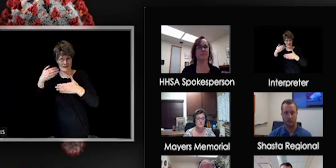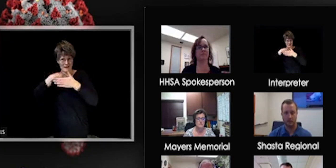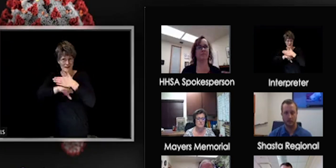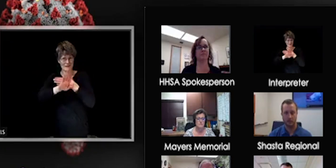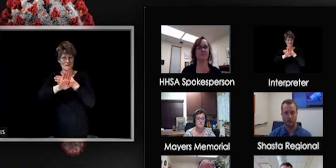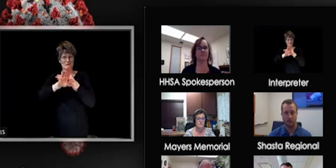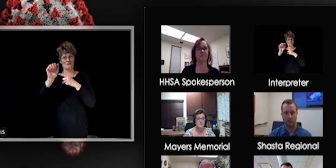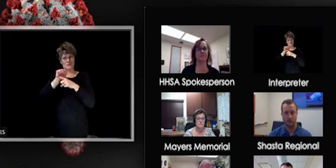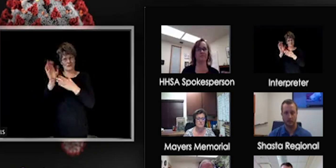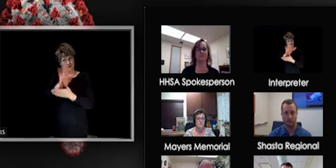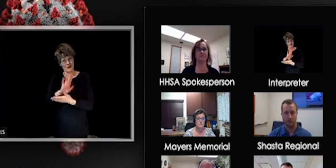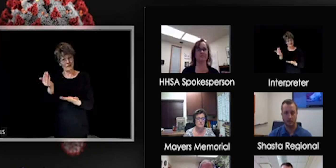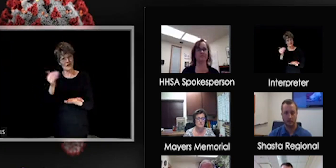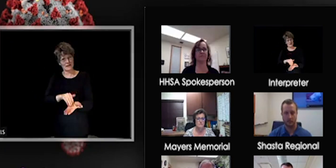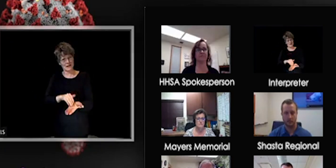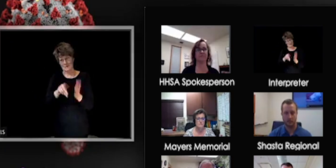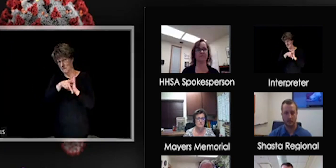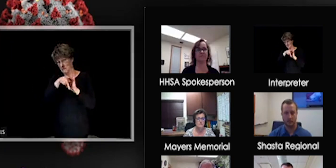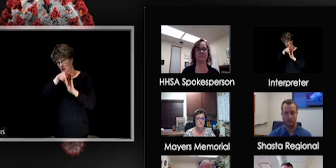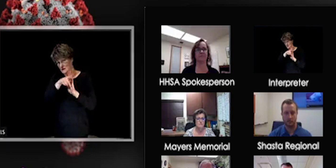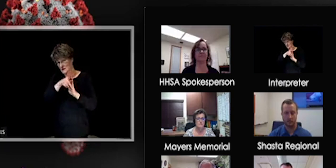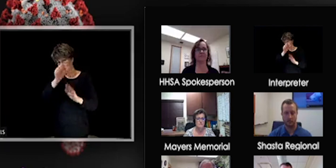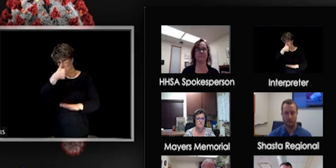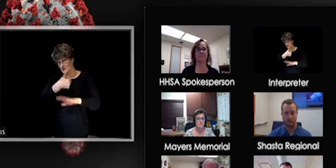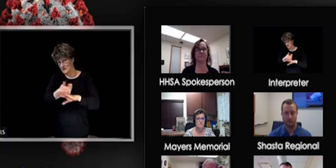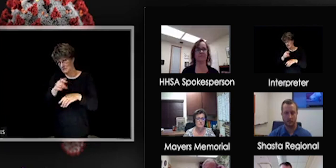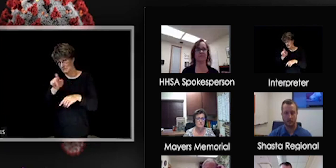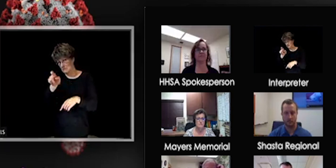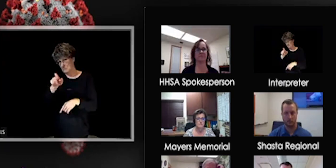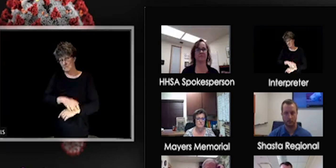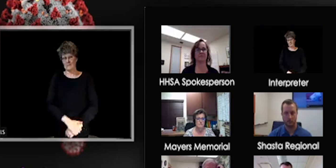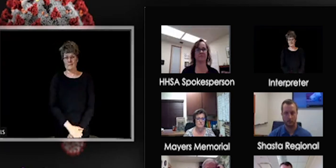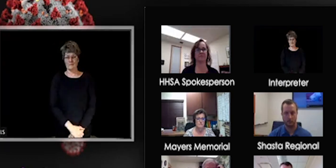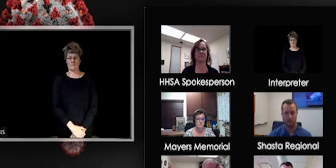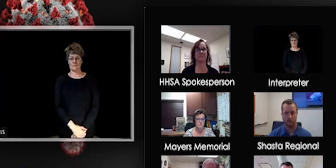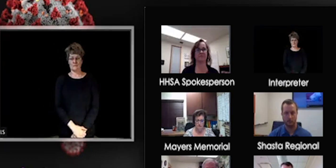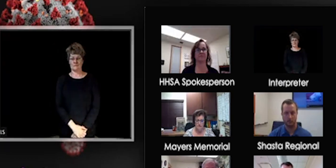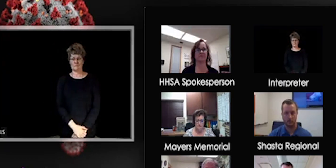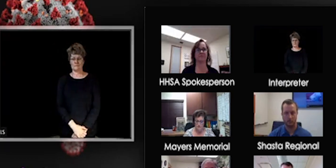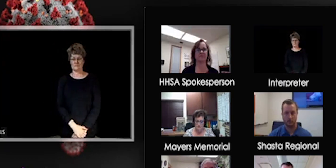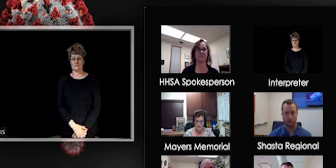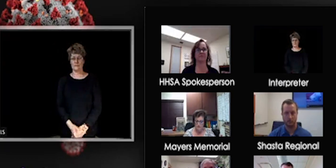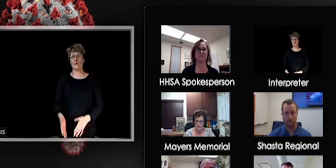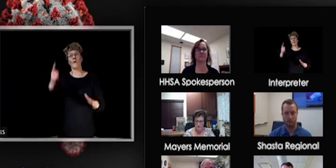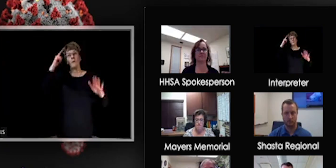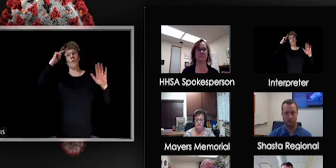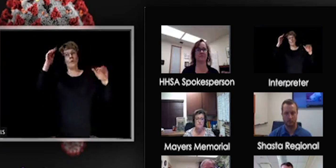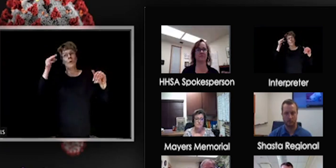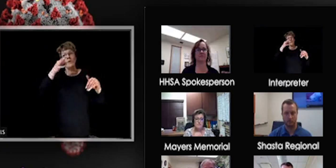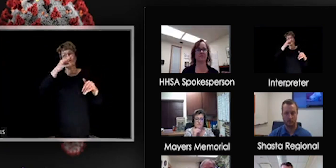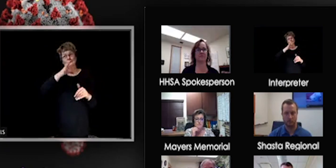Hopefully we’ll have that guidance soon. I can’t speak to Sutter County, but I can